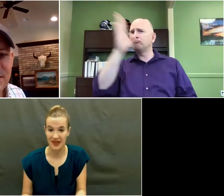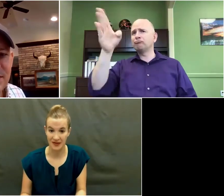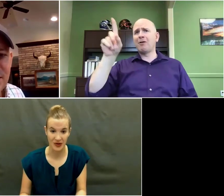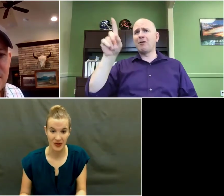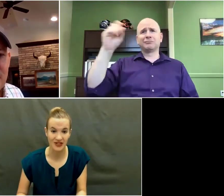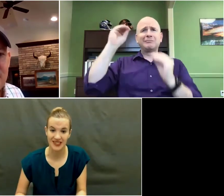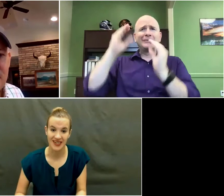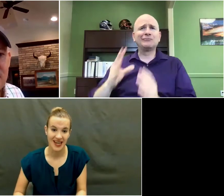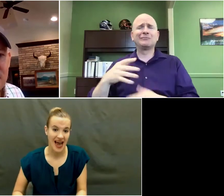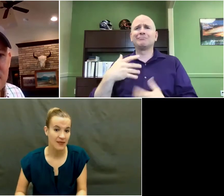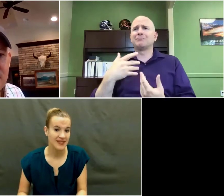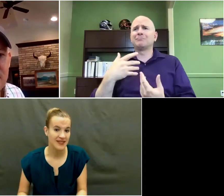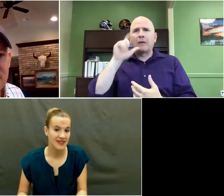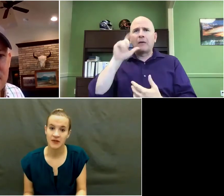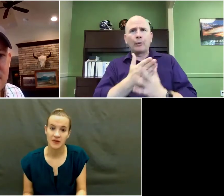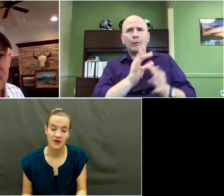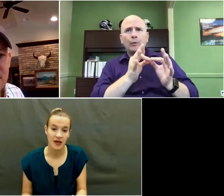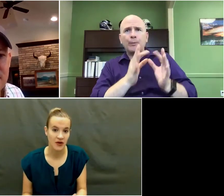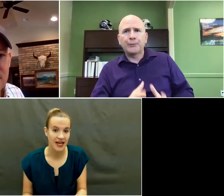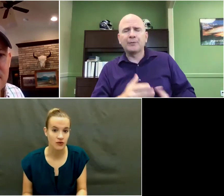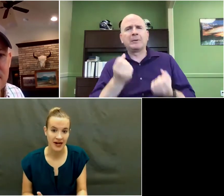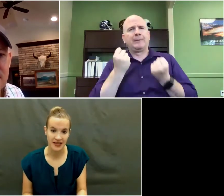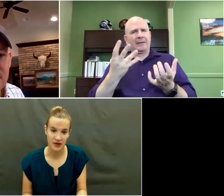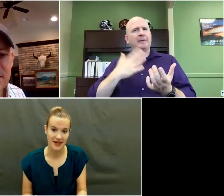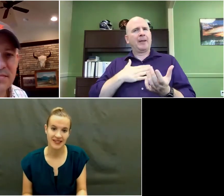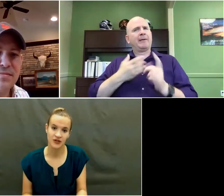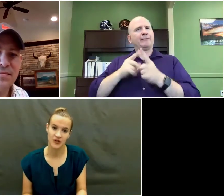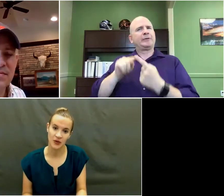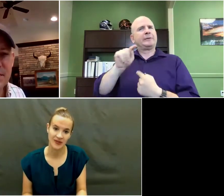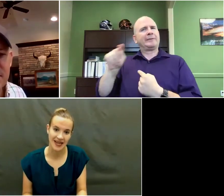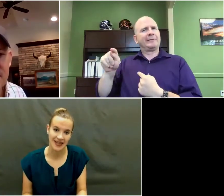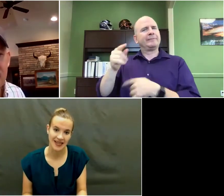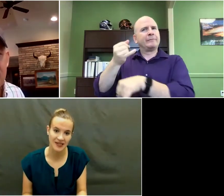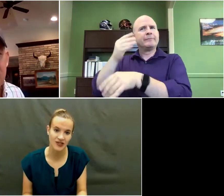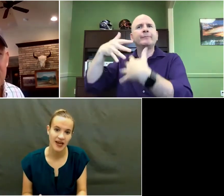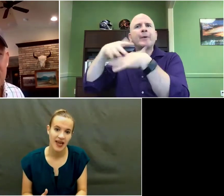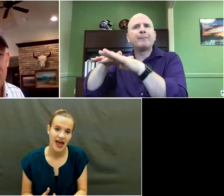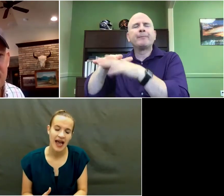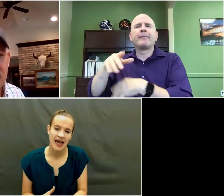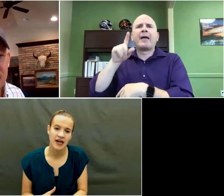communication. I was able to communicate directly with my teachers who use sign language. I had a